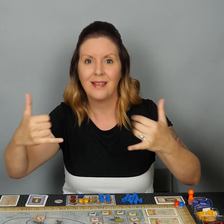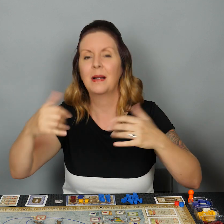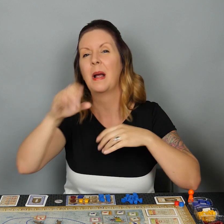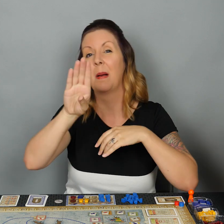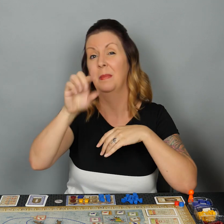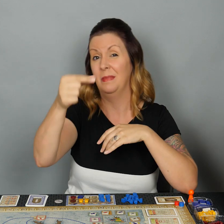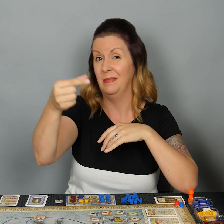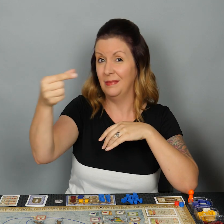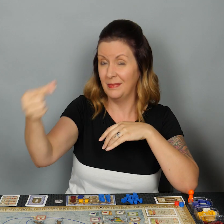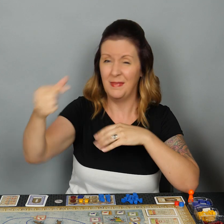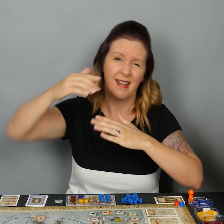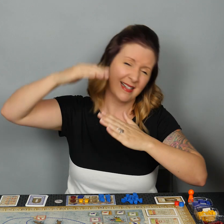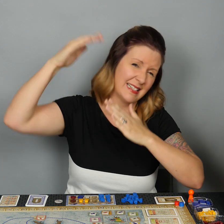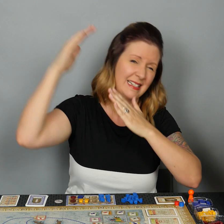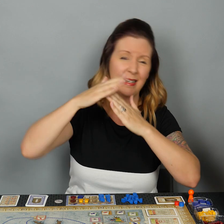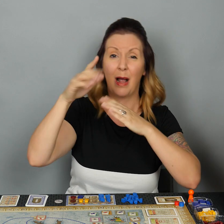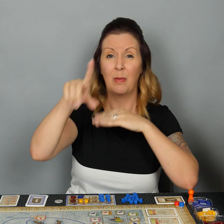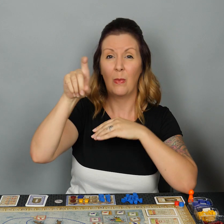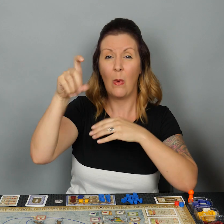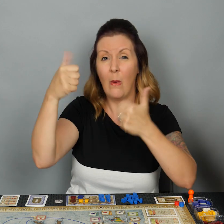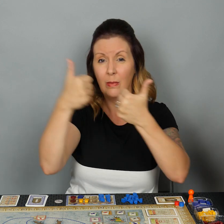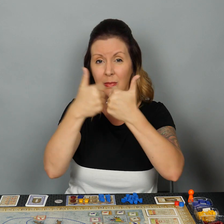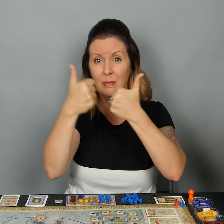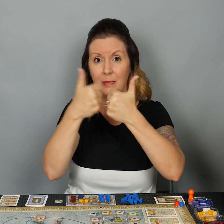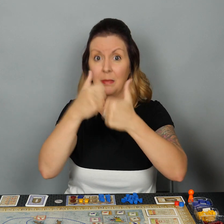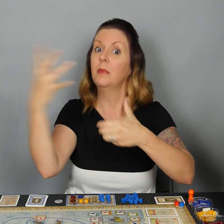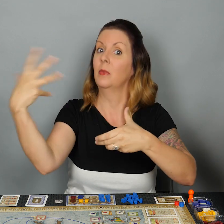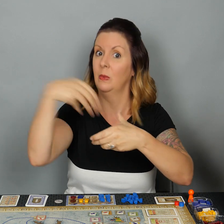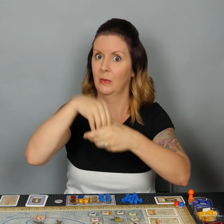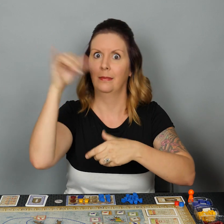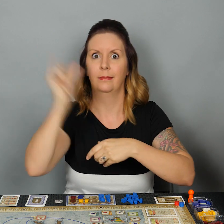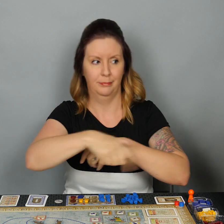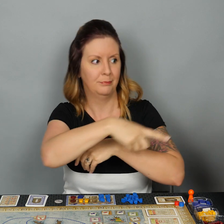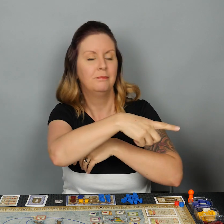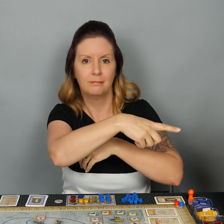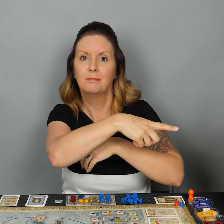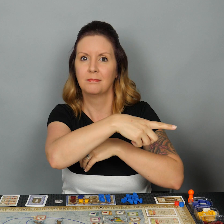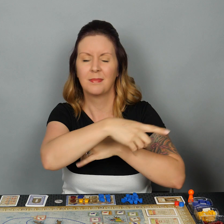Right now it’s in Board Game Geek’s top 100 games.